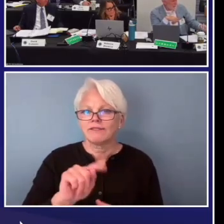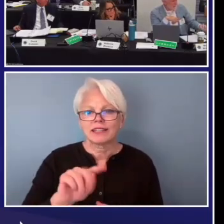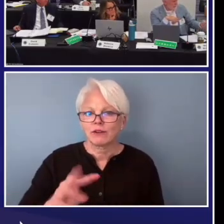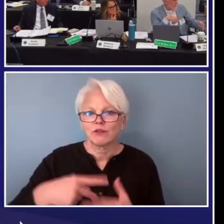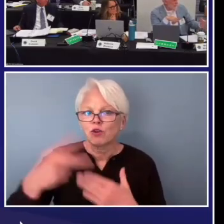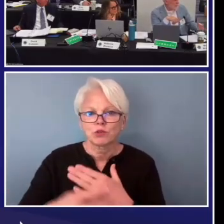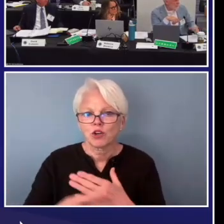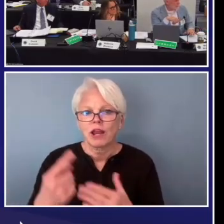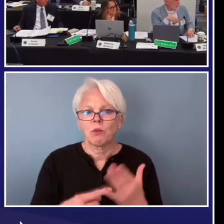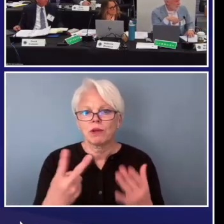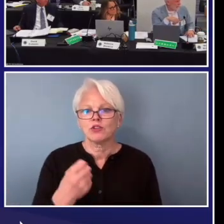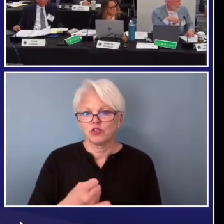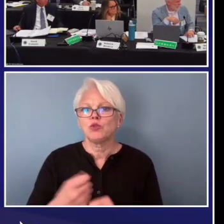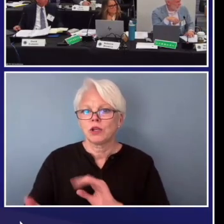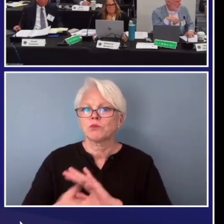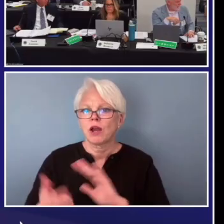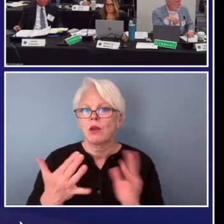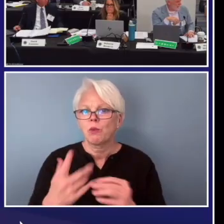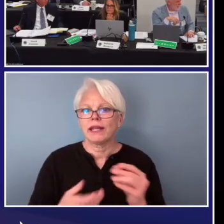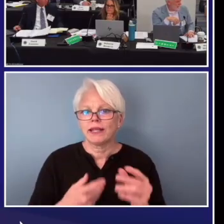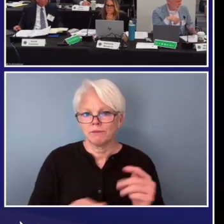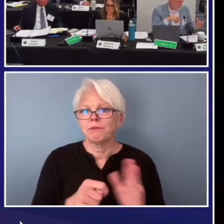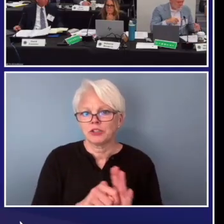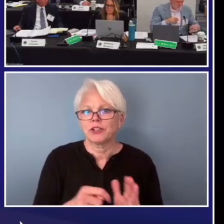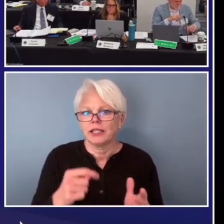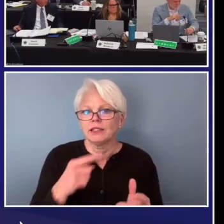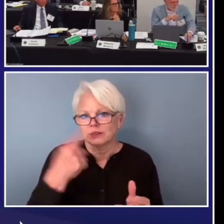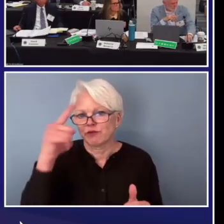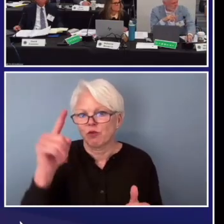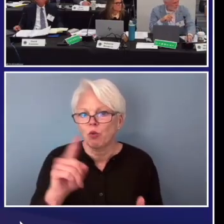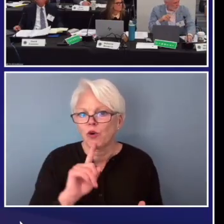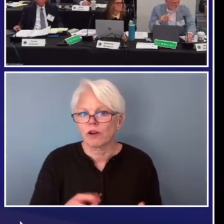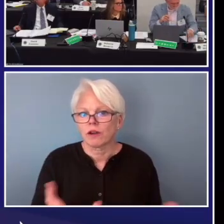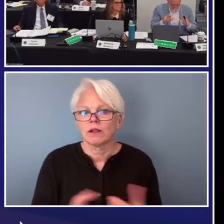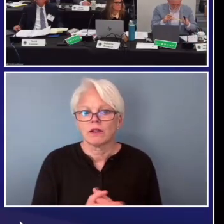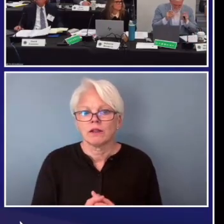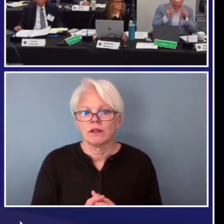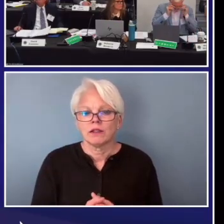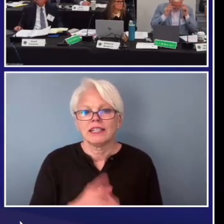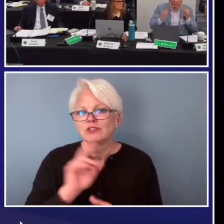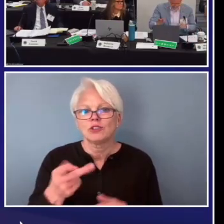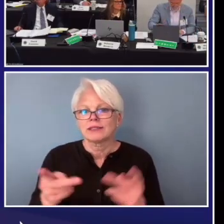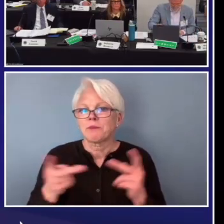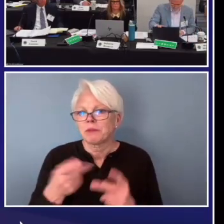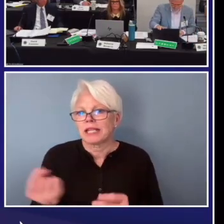two-year prohibition and waiting period is meant to do. I just a placeholder. Okay, thanks for flagging the potential loophole.